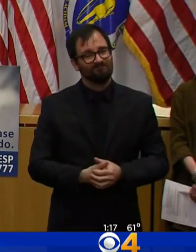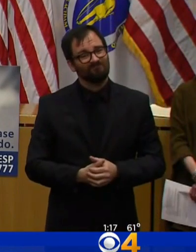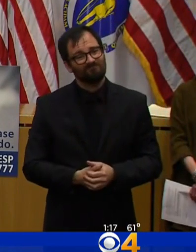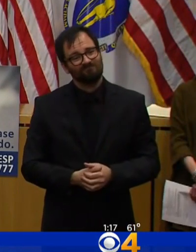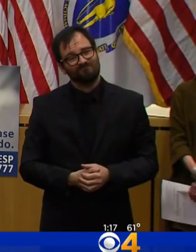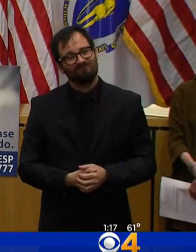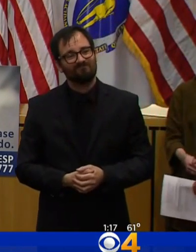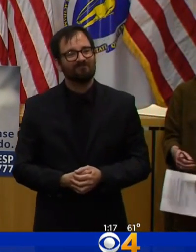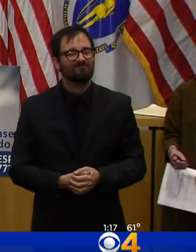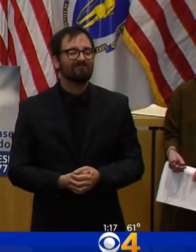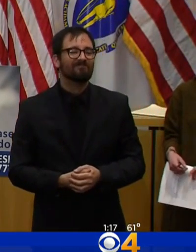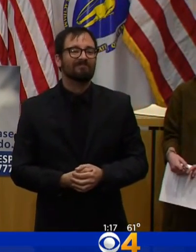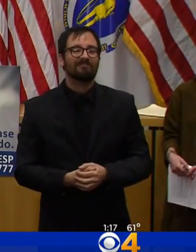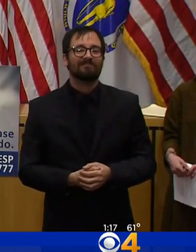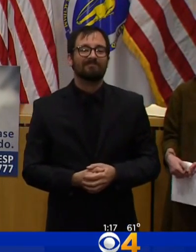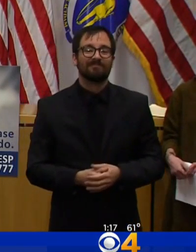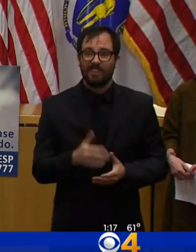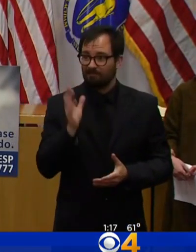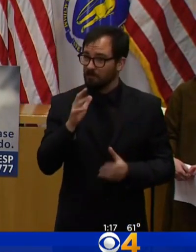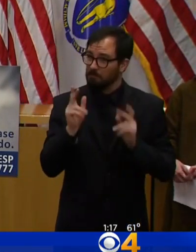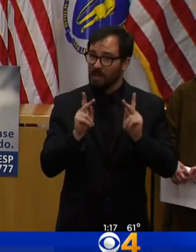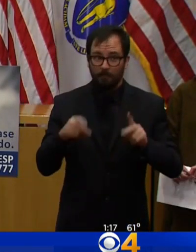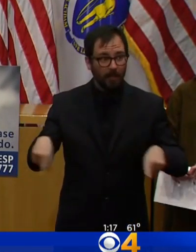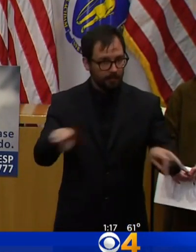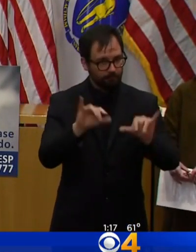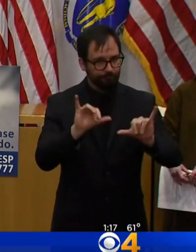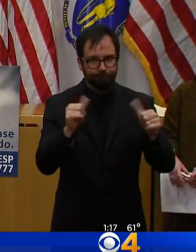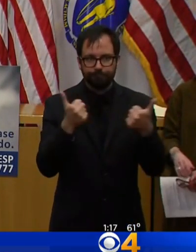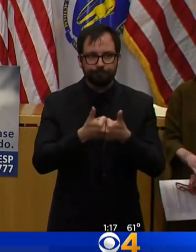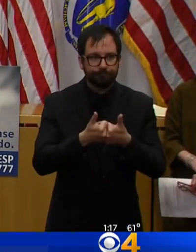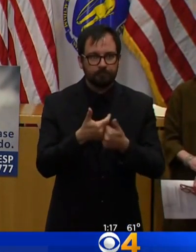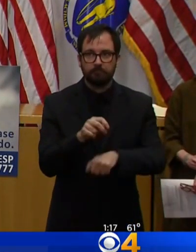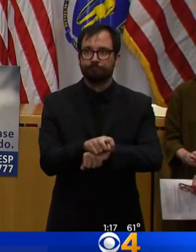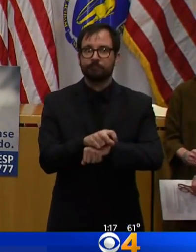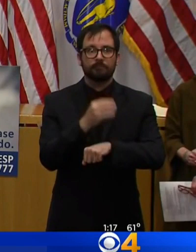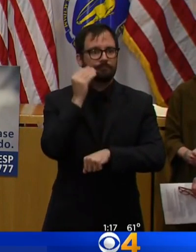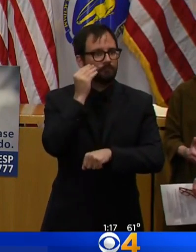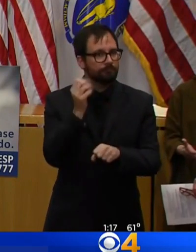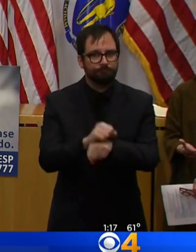THIS WILL CONTINUE TO BE A DIFFICULT PERIOD FOR PEOPLE WERE OUT OF WORK AND FOR